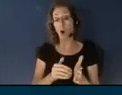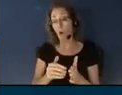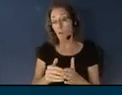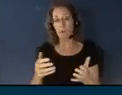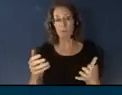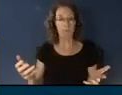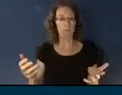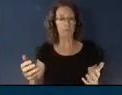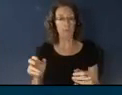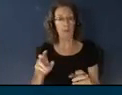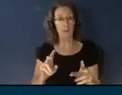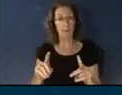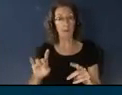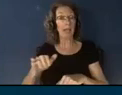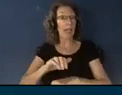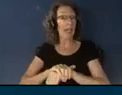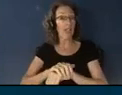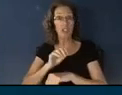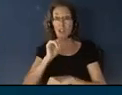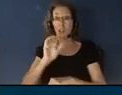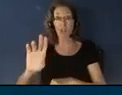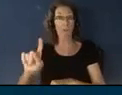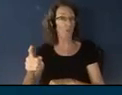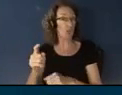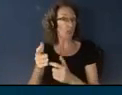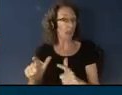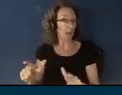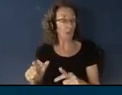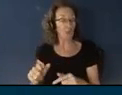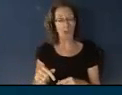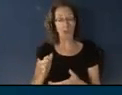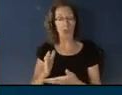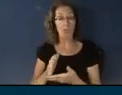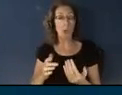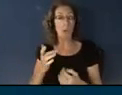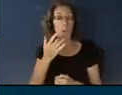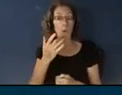people whose English is not their first language, um some people prefer having captions down just so